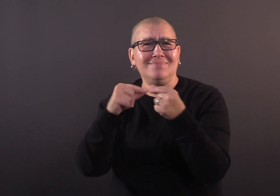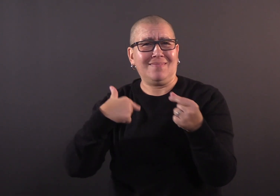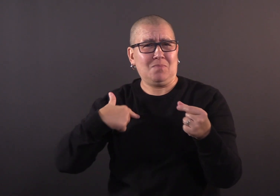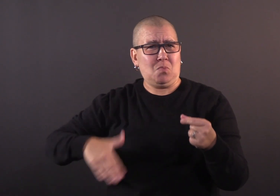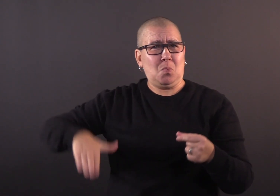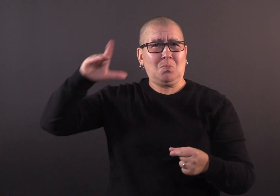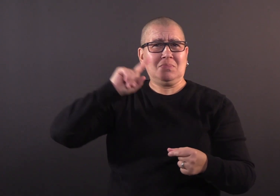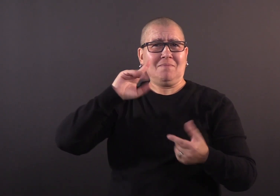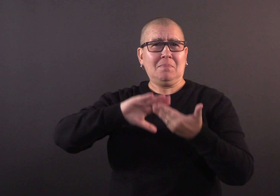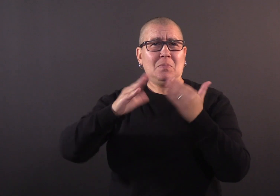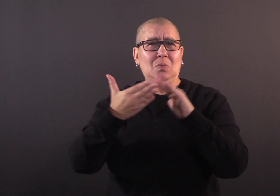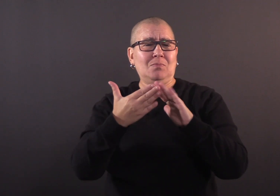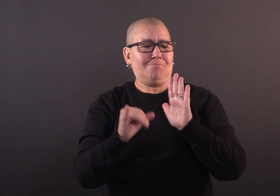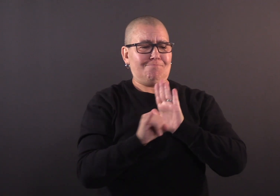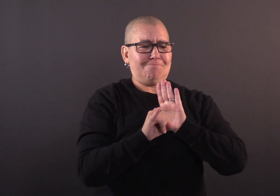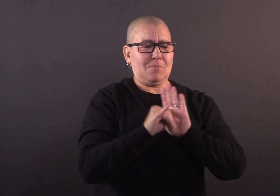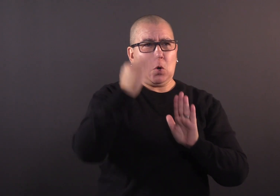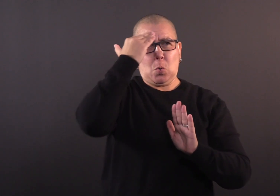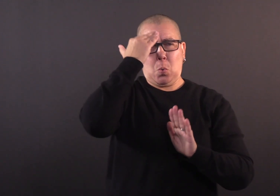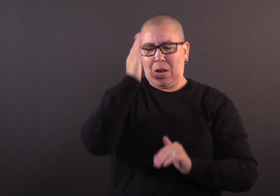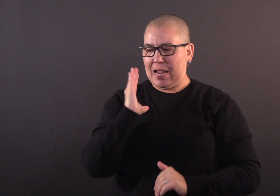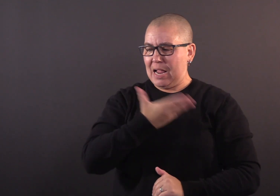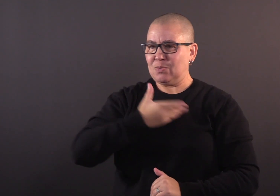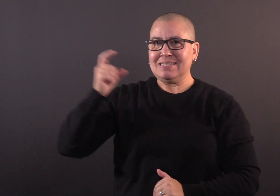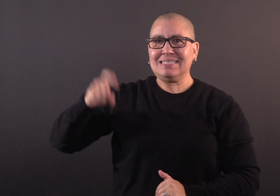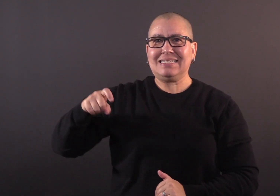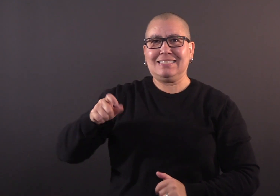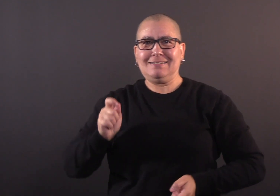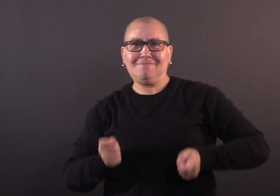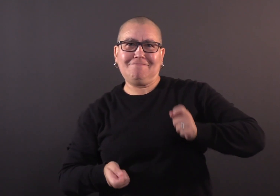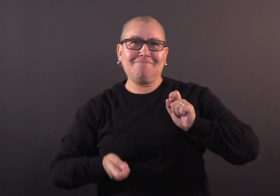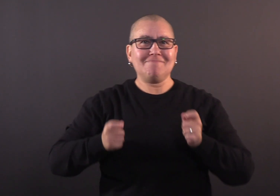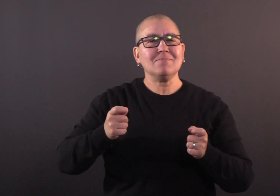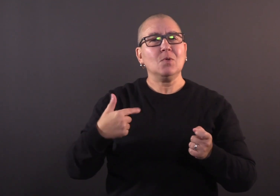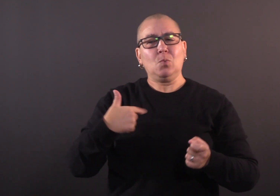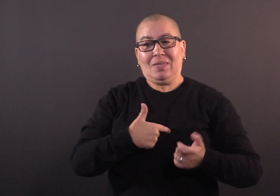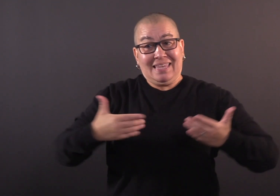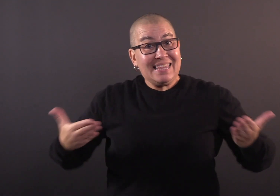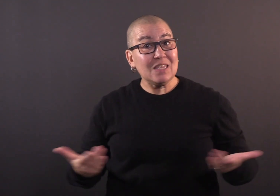of our members. We are here to bridge the gap between MDH and the deaf community to